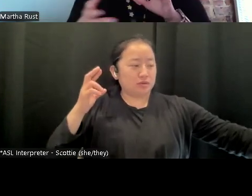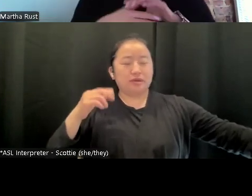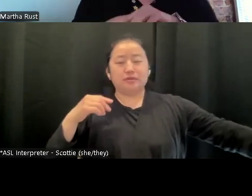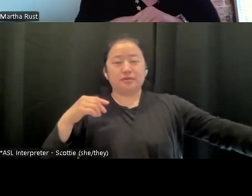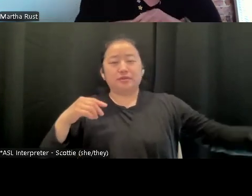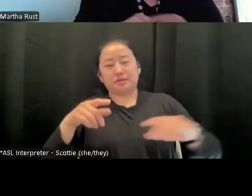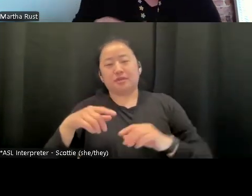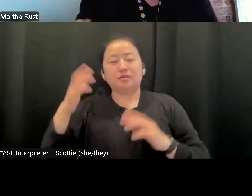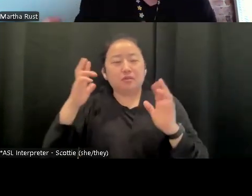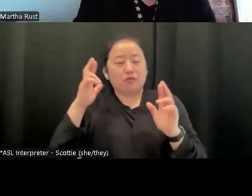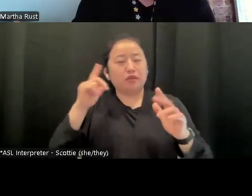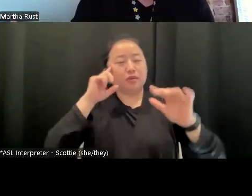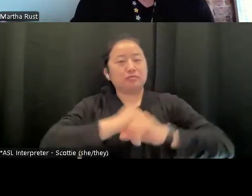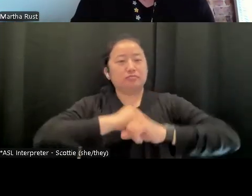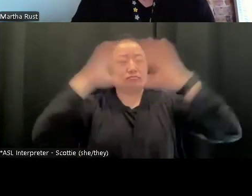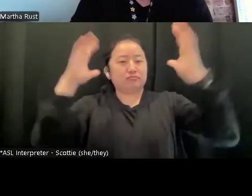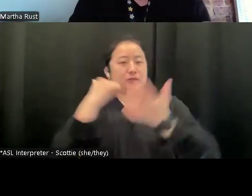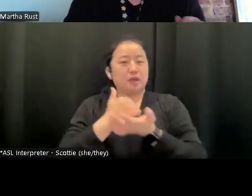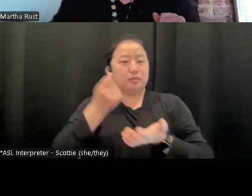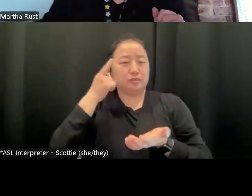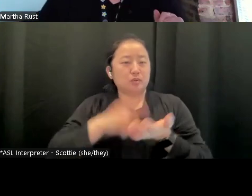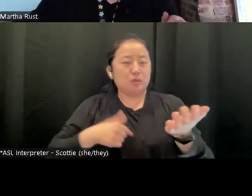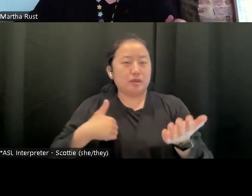lab looks like in Georgia. >> I think I got it.